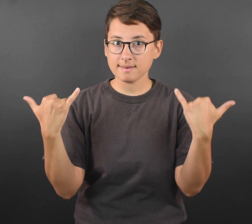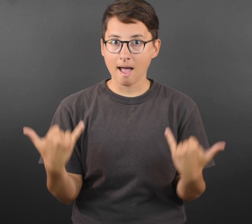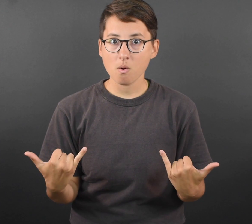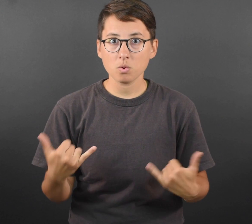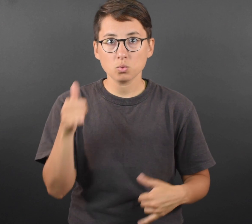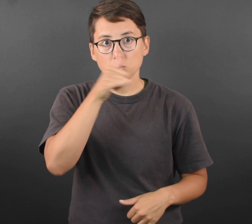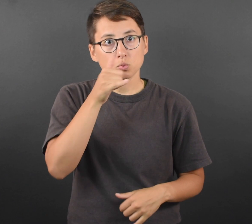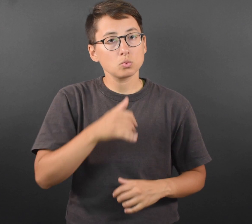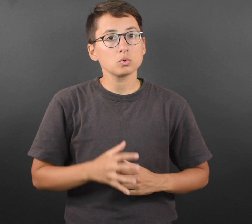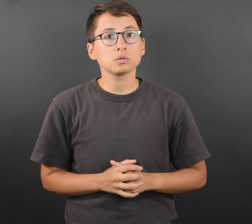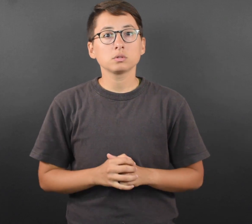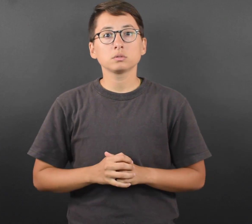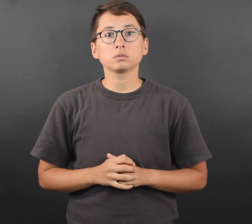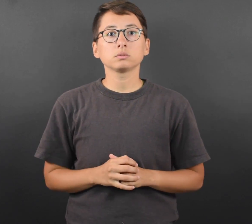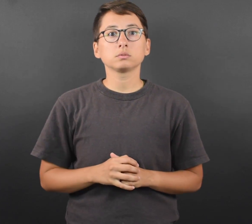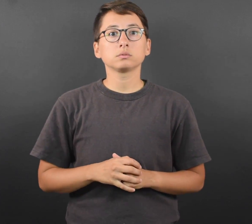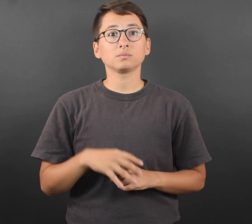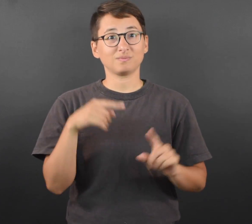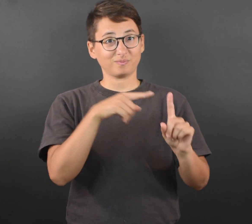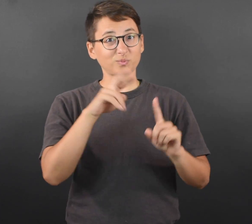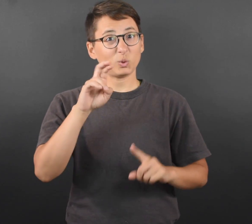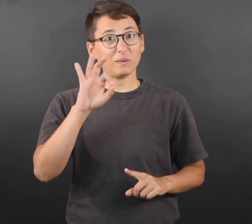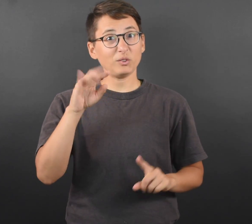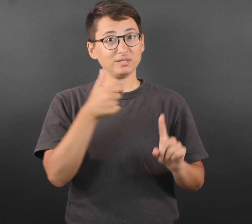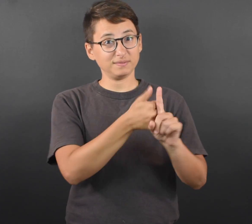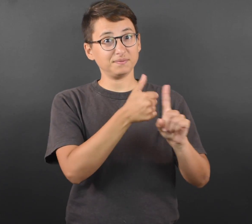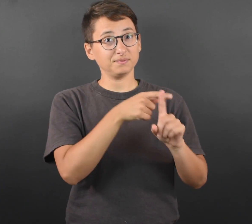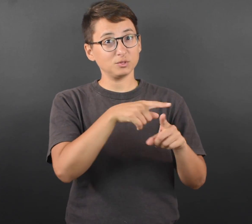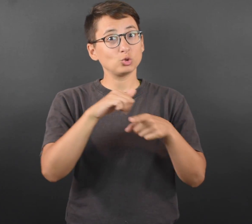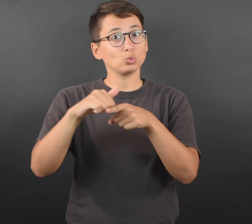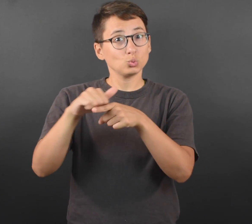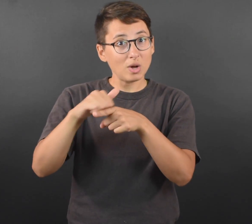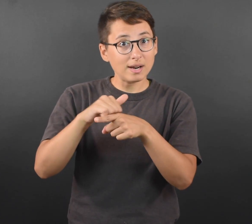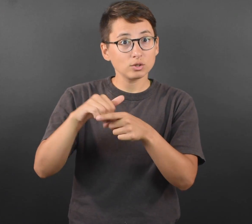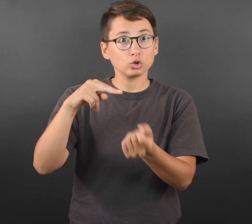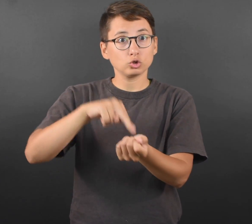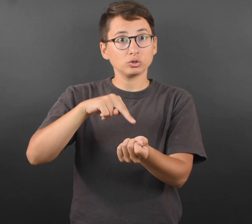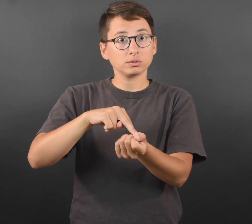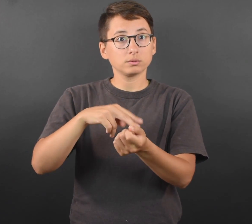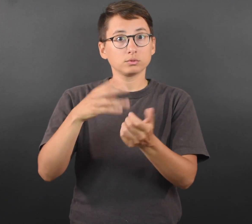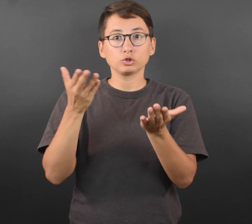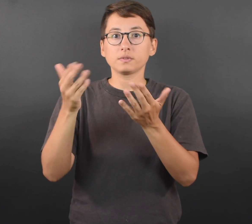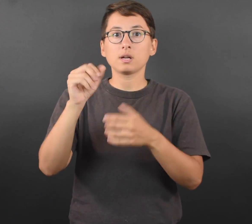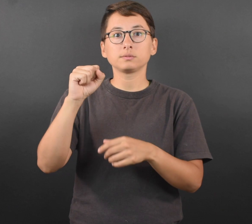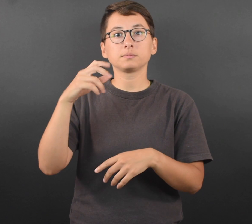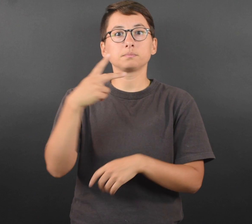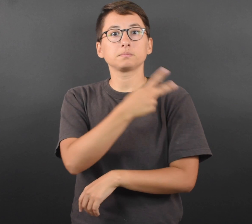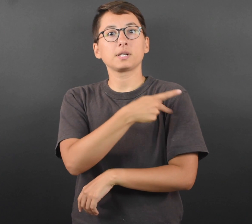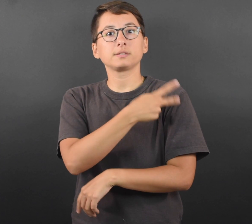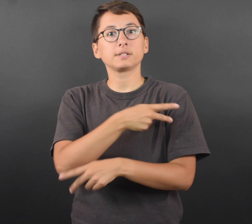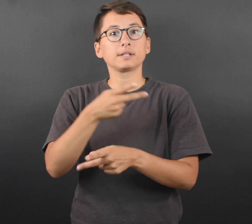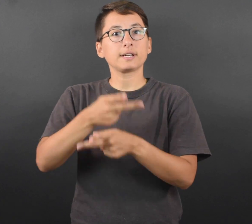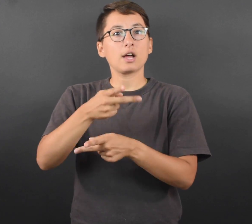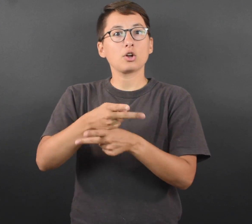As a trained nurse serving as a patient care supervisor in one of M Health Fairview's pediatrics departments,